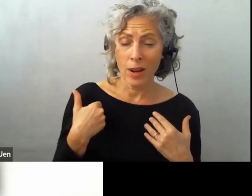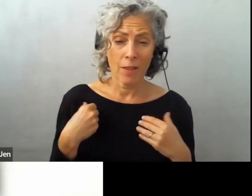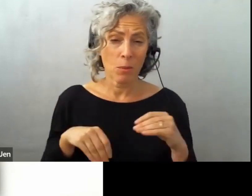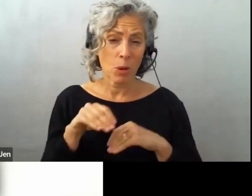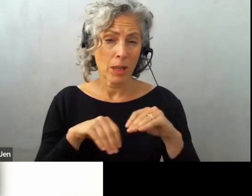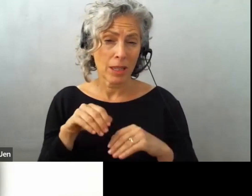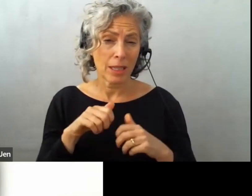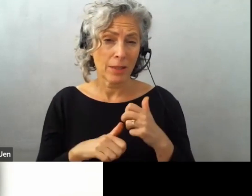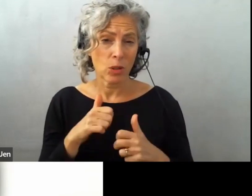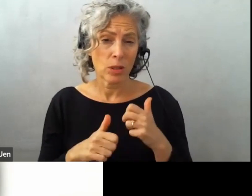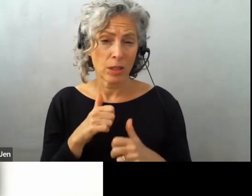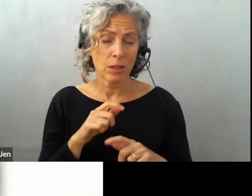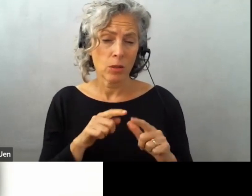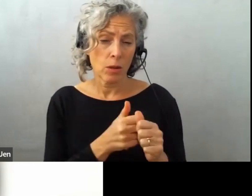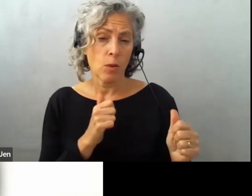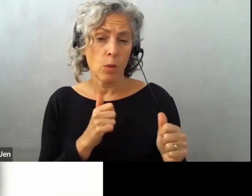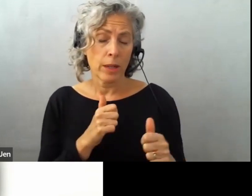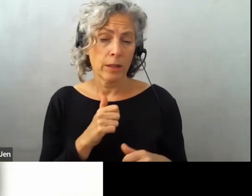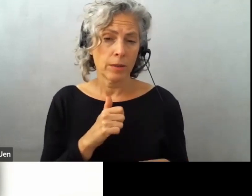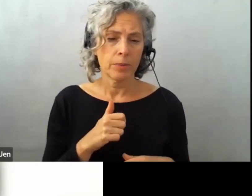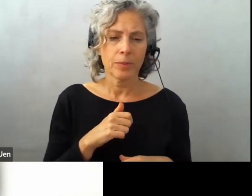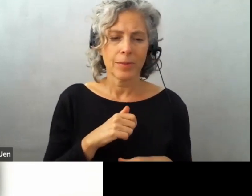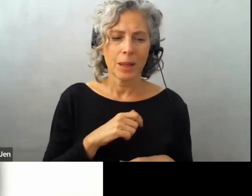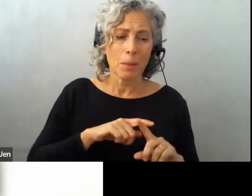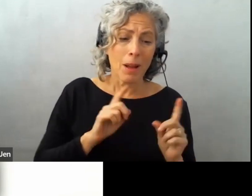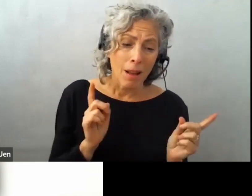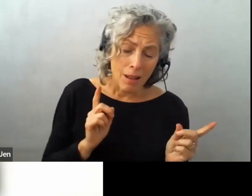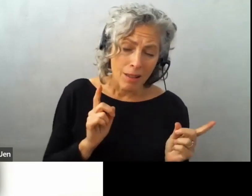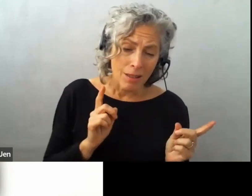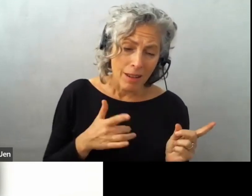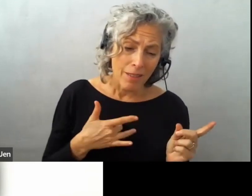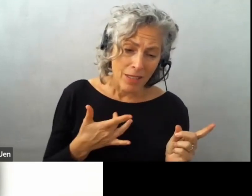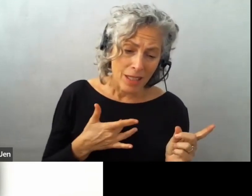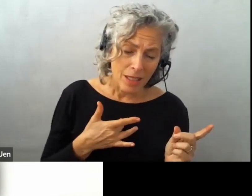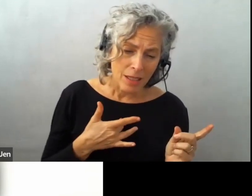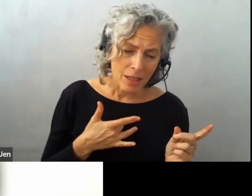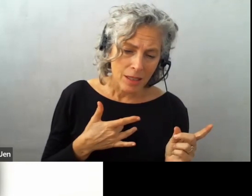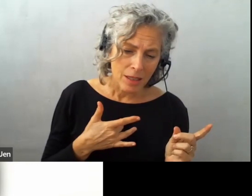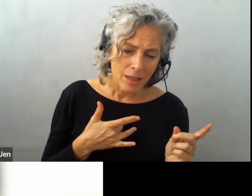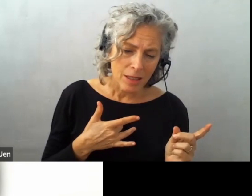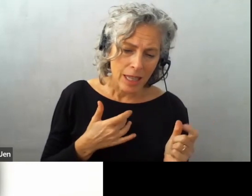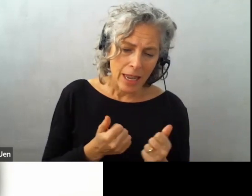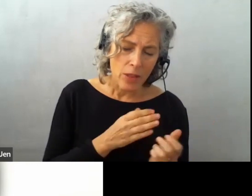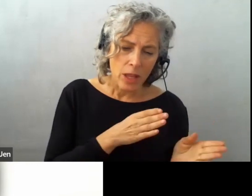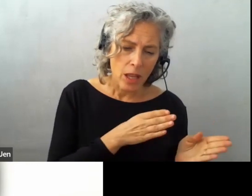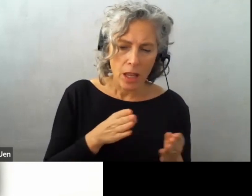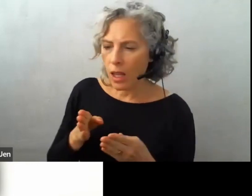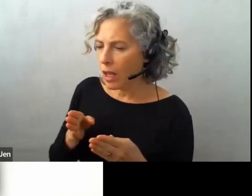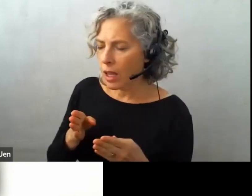etc. And on the other hand, I feel as though with everything shifted toward COVID, there's